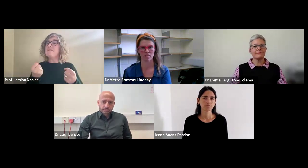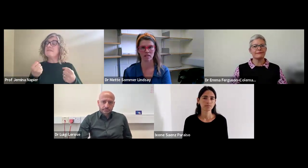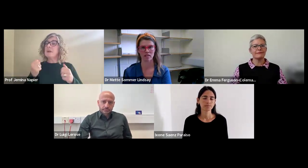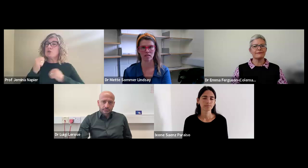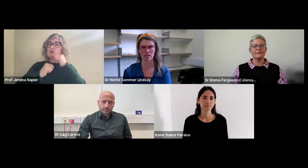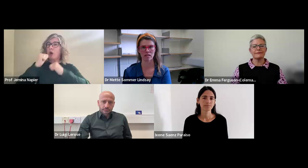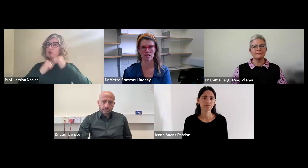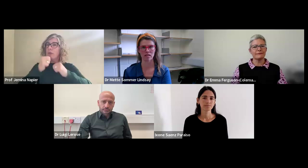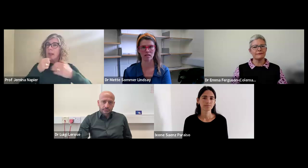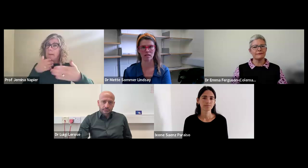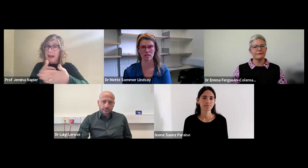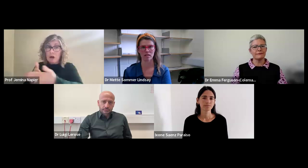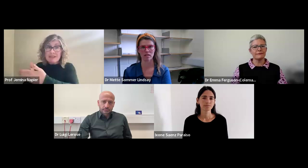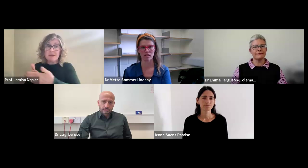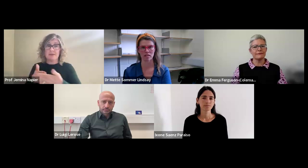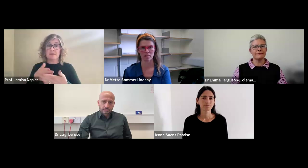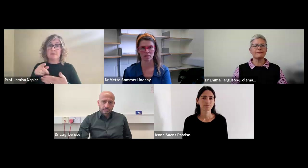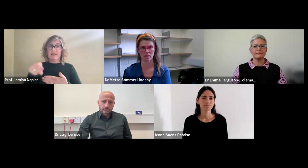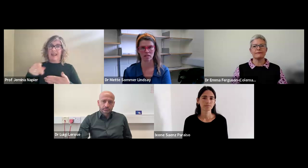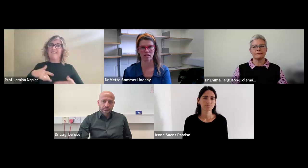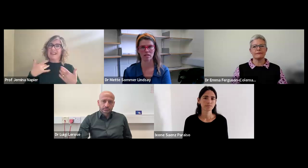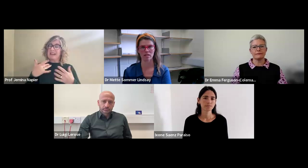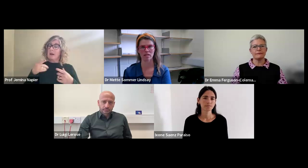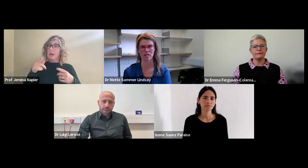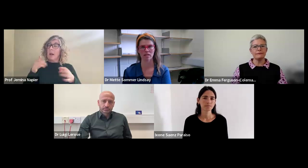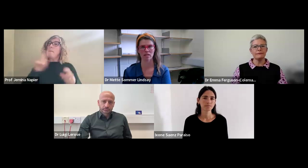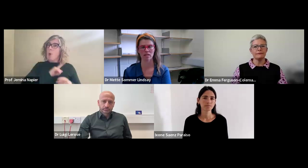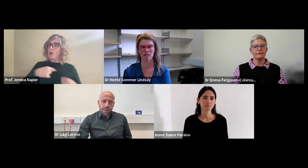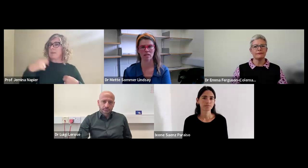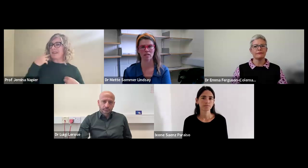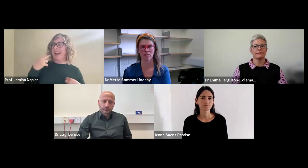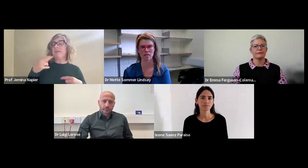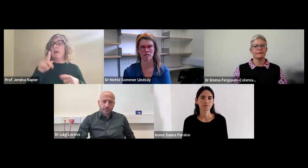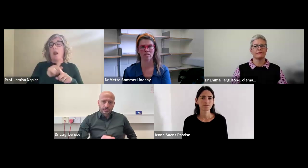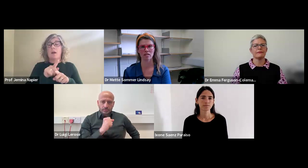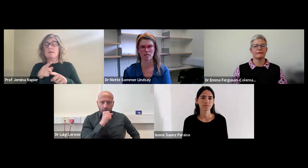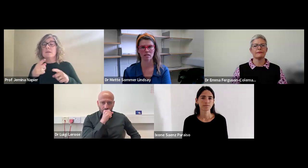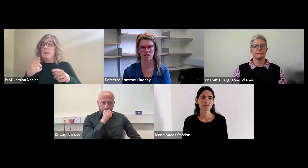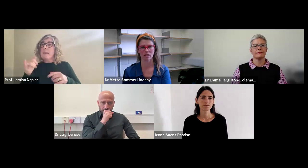first of those is "what structural barriers have they experienced in academia that they